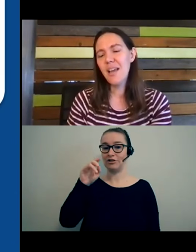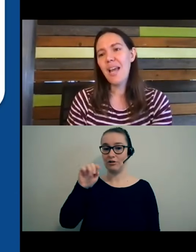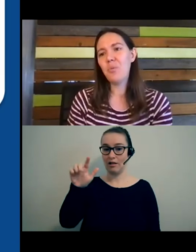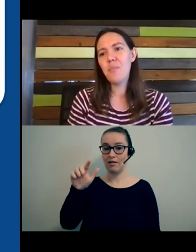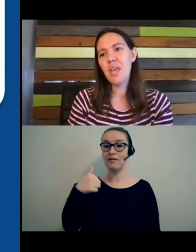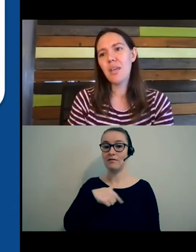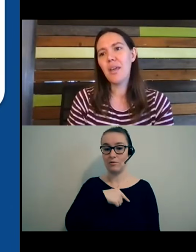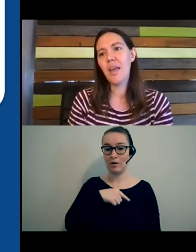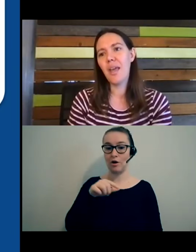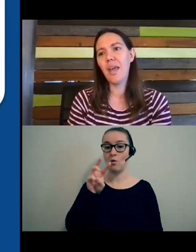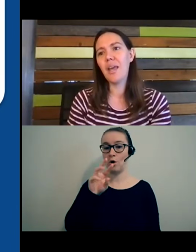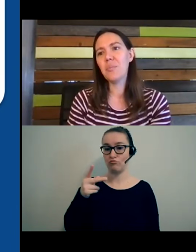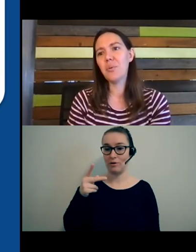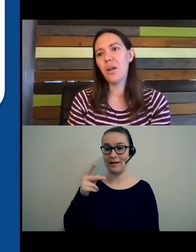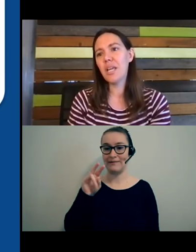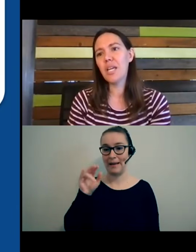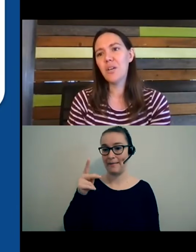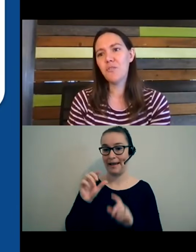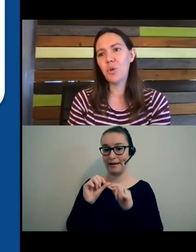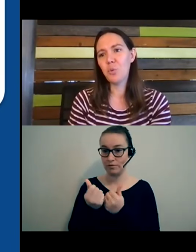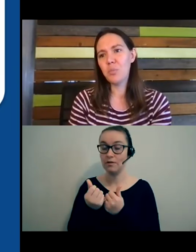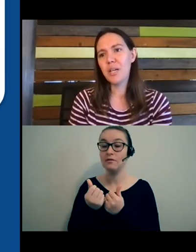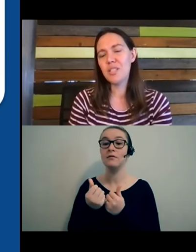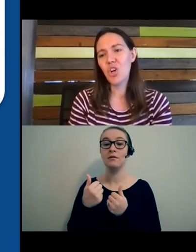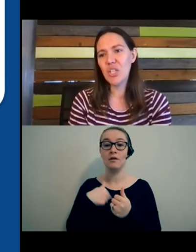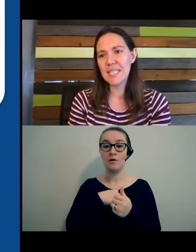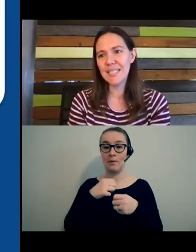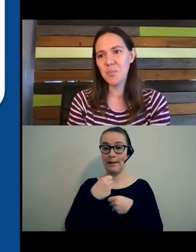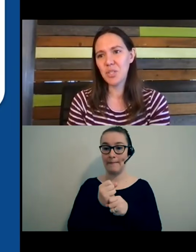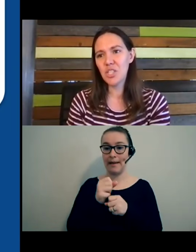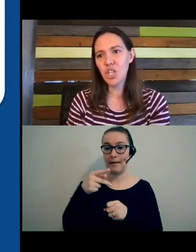and we make a plugin for WordPress called Accessibility Checker.